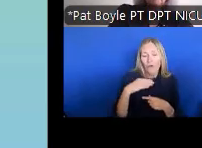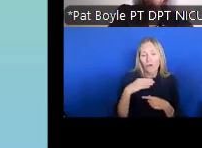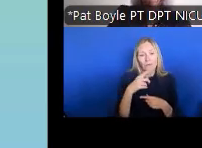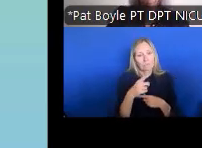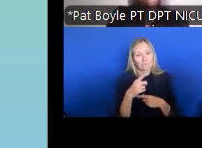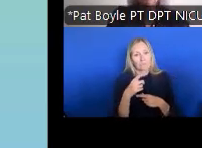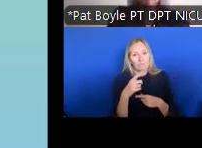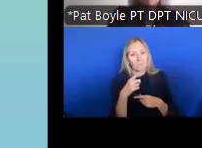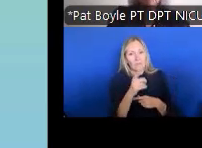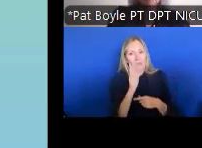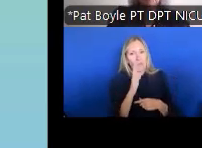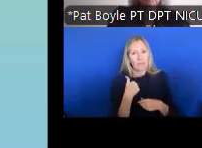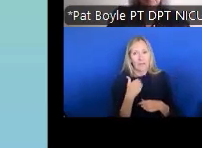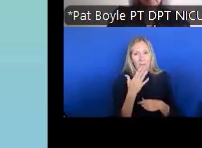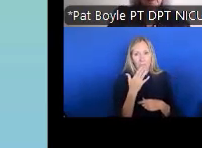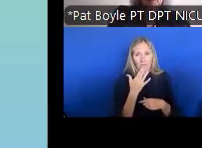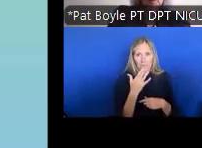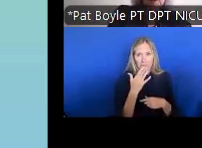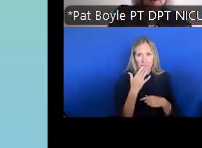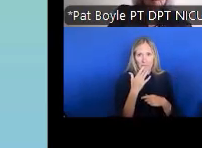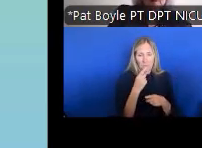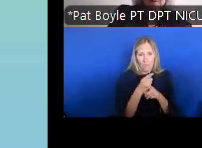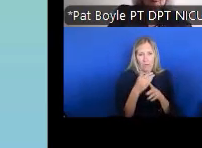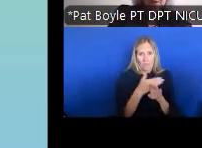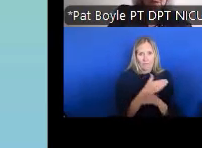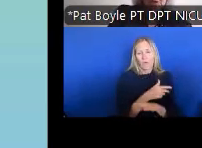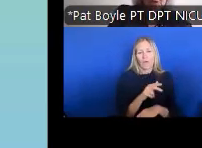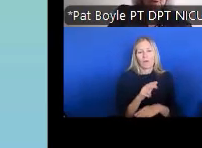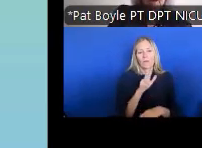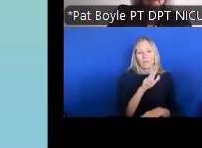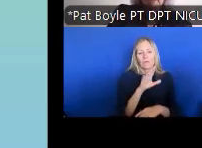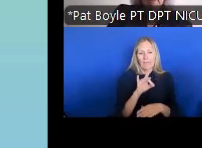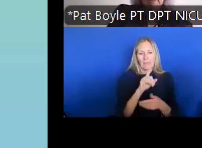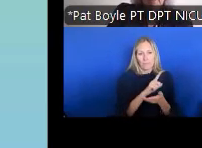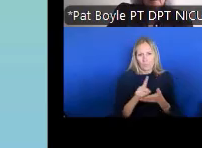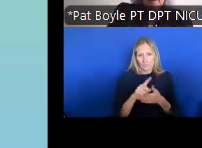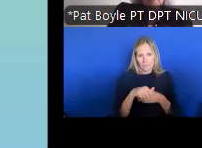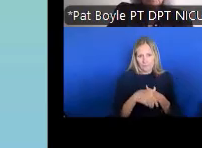preferences just before 30 weeks of gestation. And these are